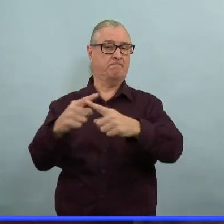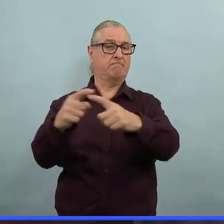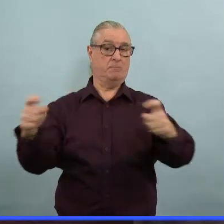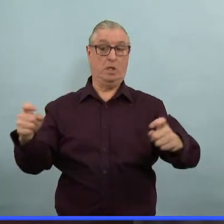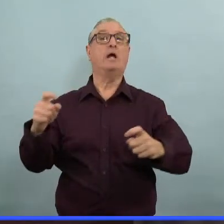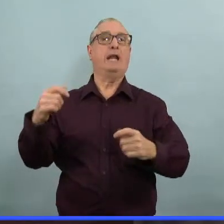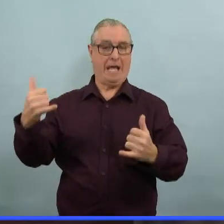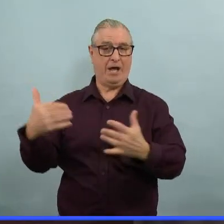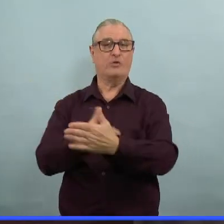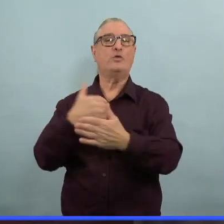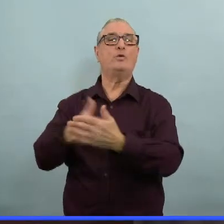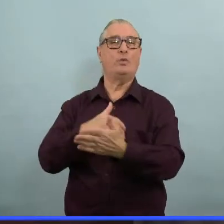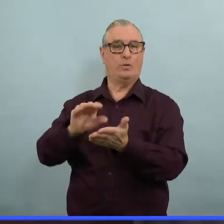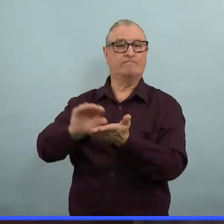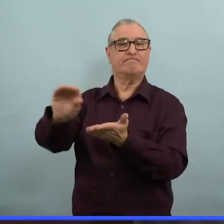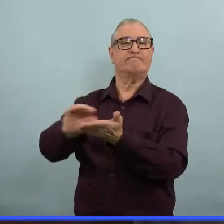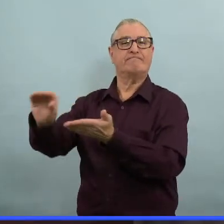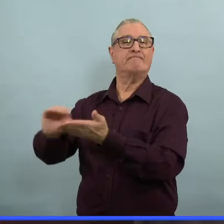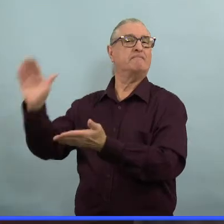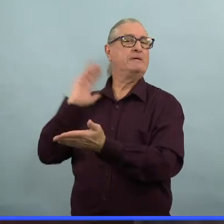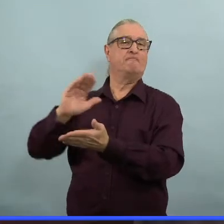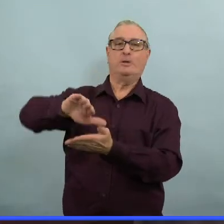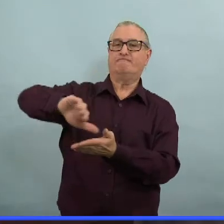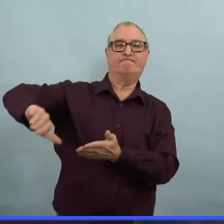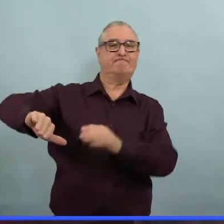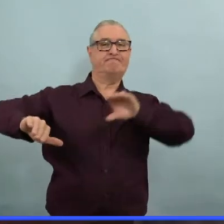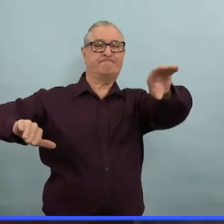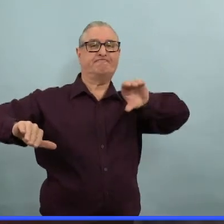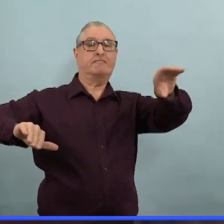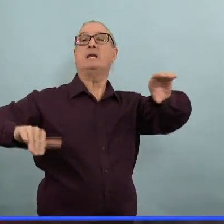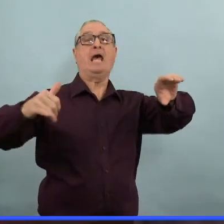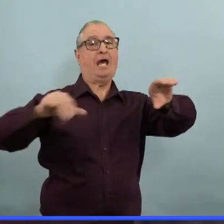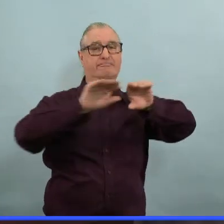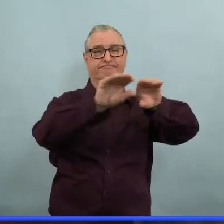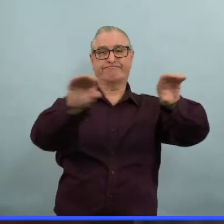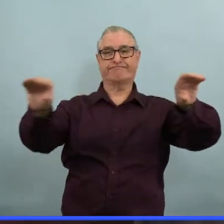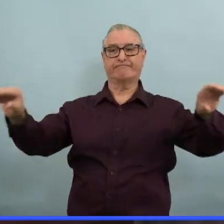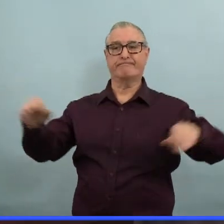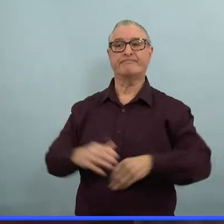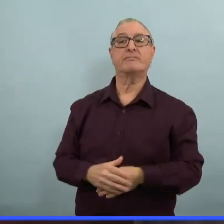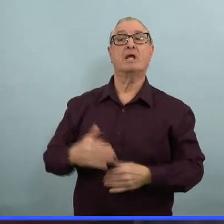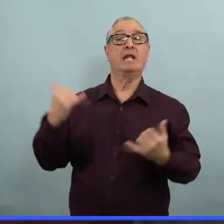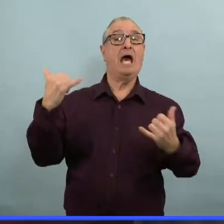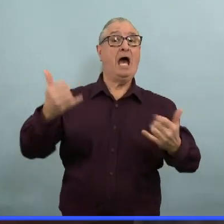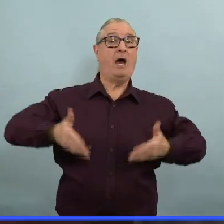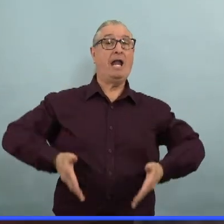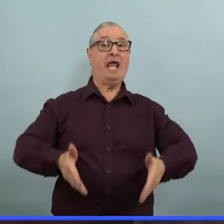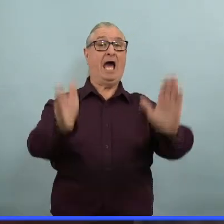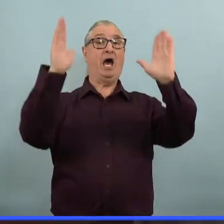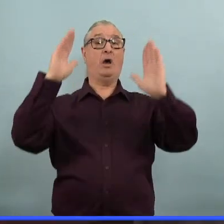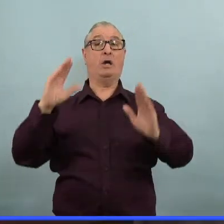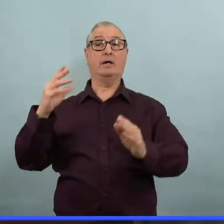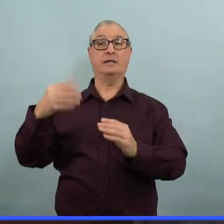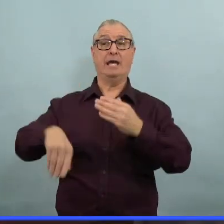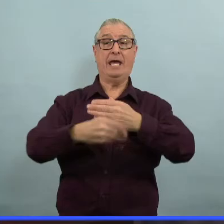for manitoba's vibrant arts and culture sector we are also allocating six million dollars in new